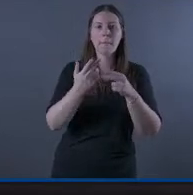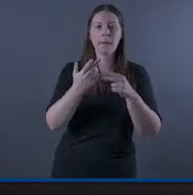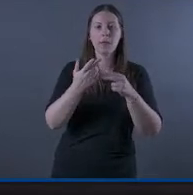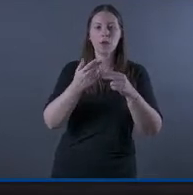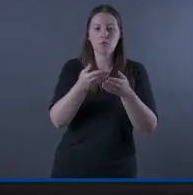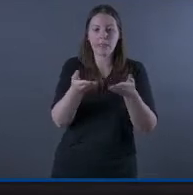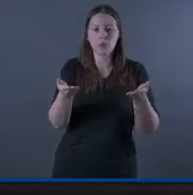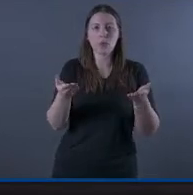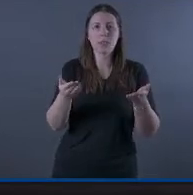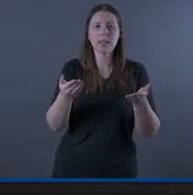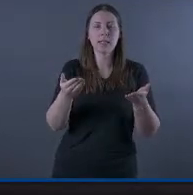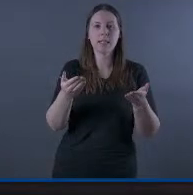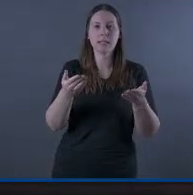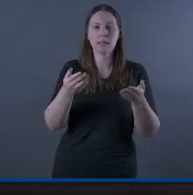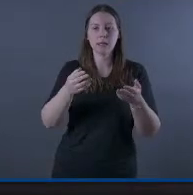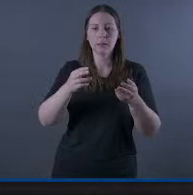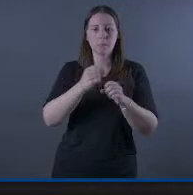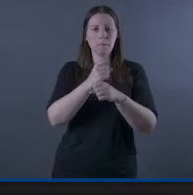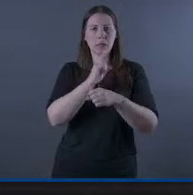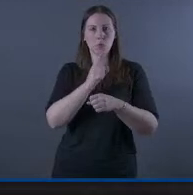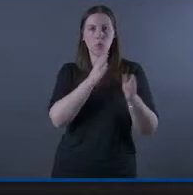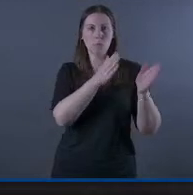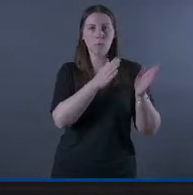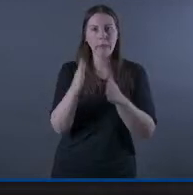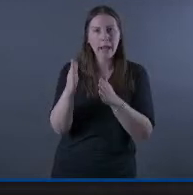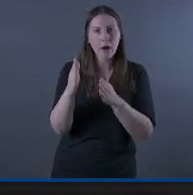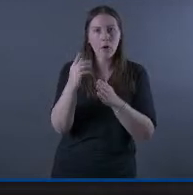That's sort of the second theme that we continue to hear